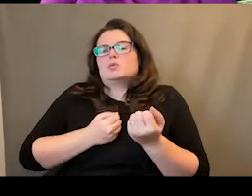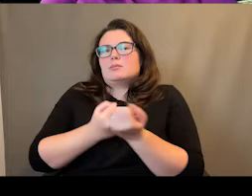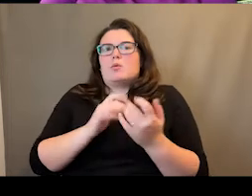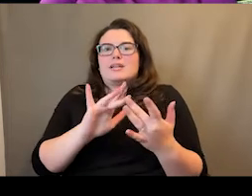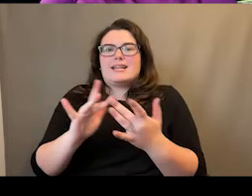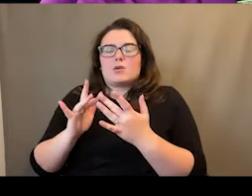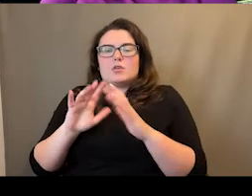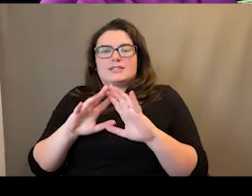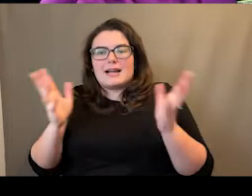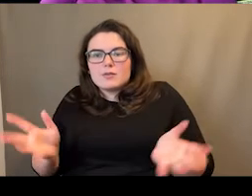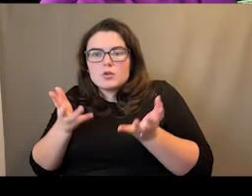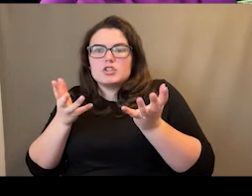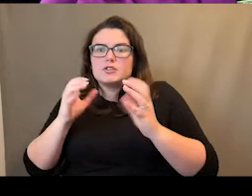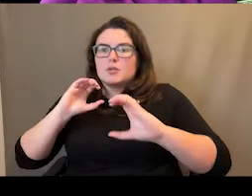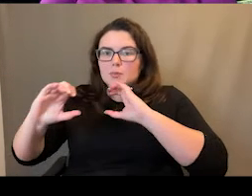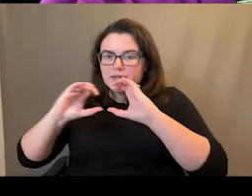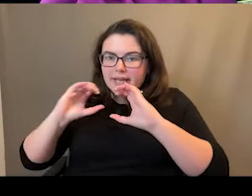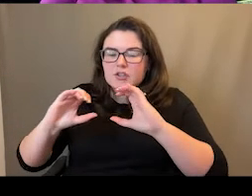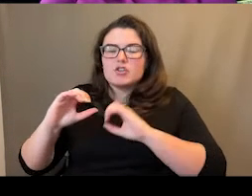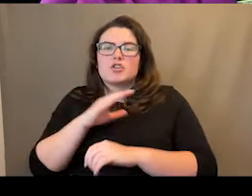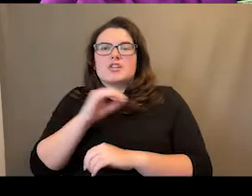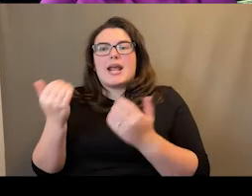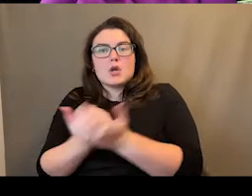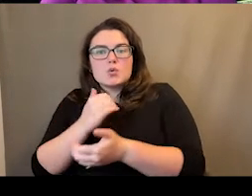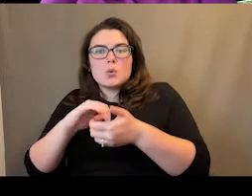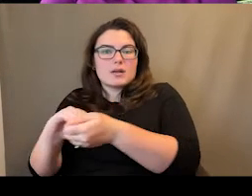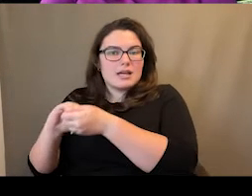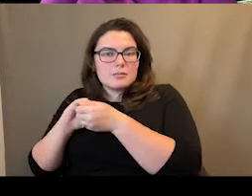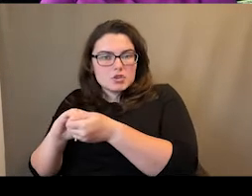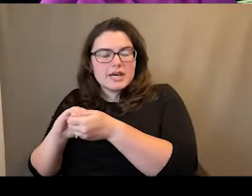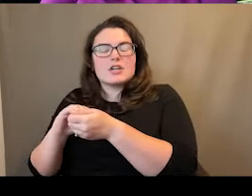communication and new collaborations among scientists,